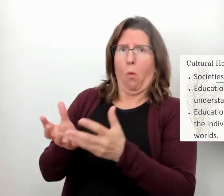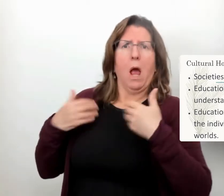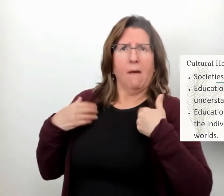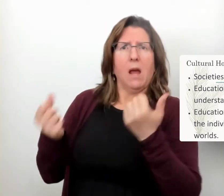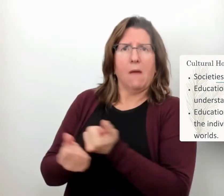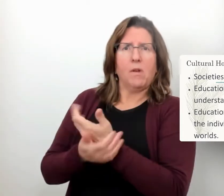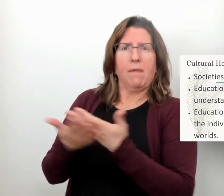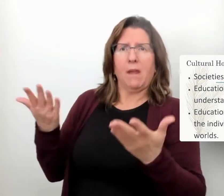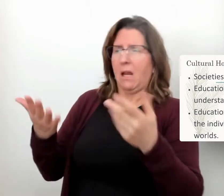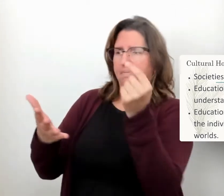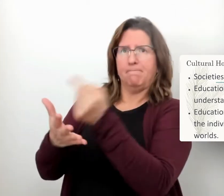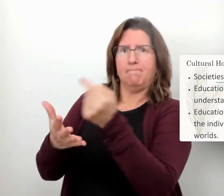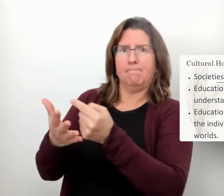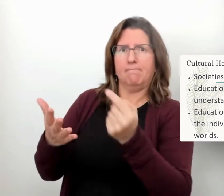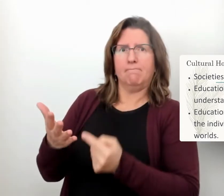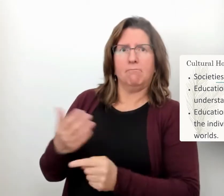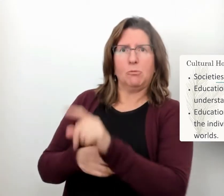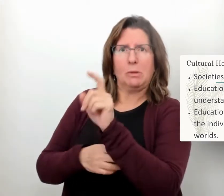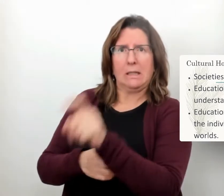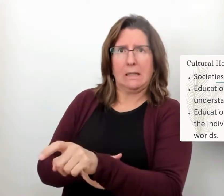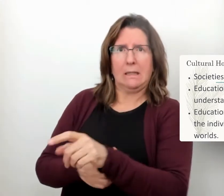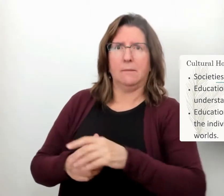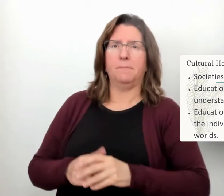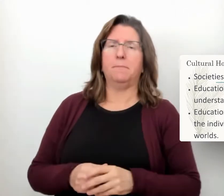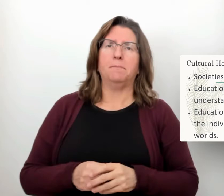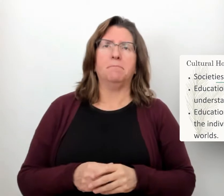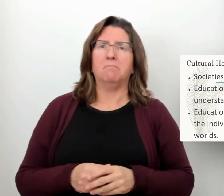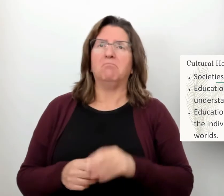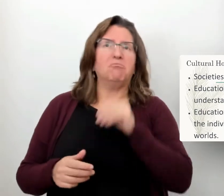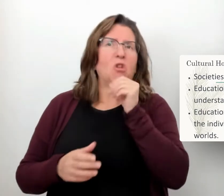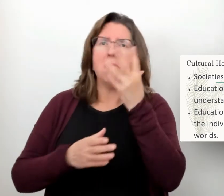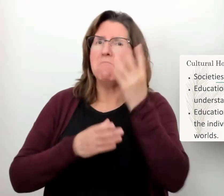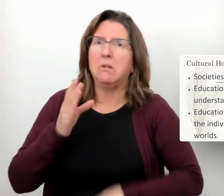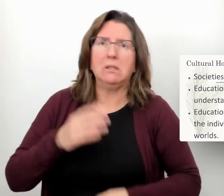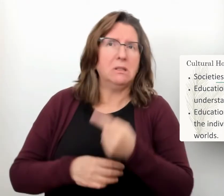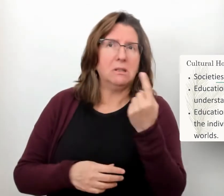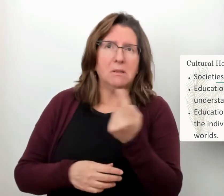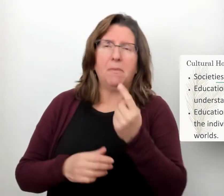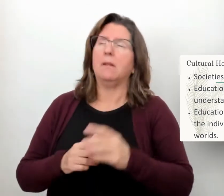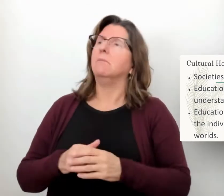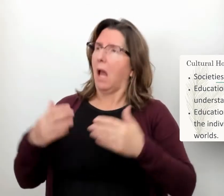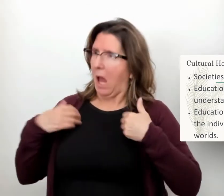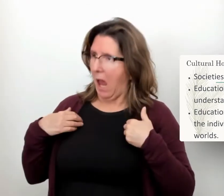They are not viewed as lacking something and therefore are not legitimate.